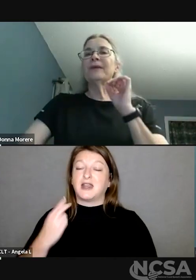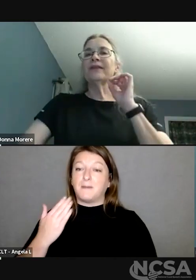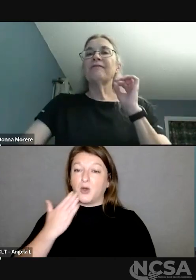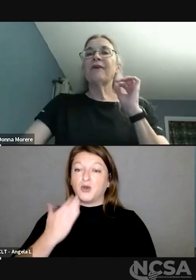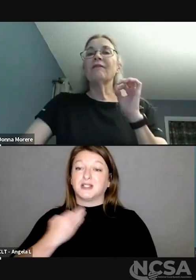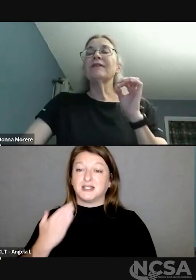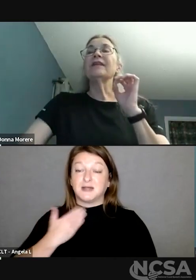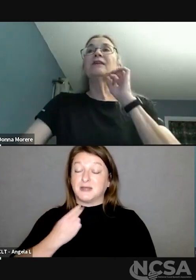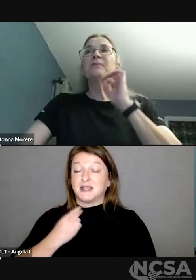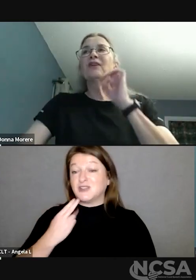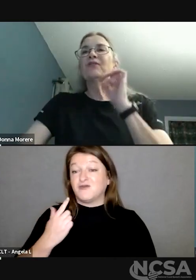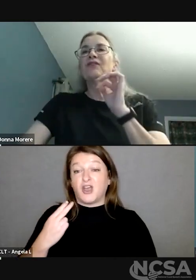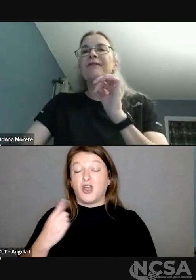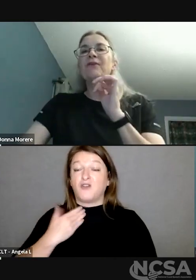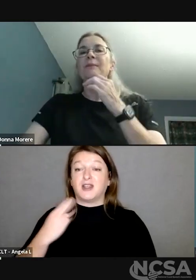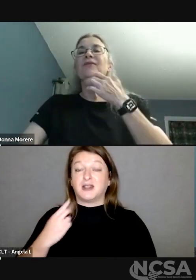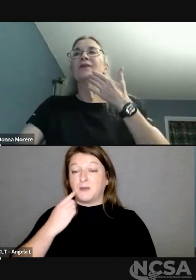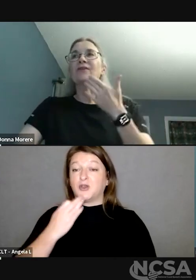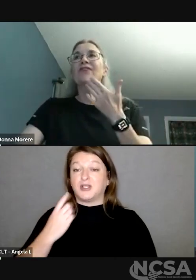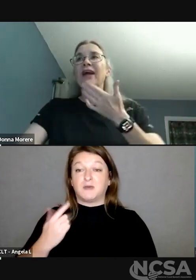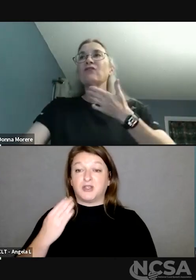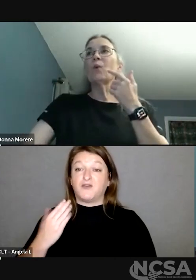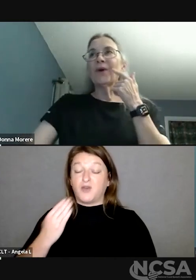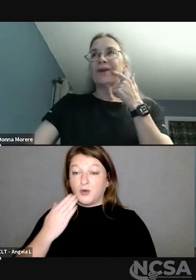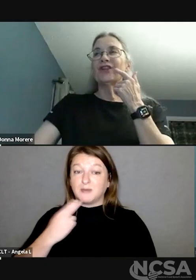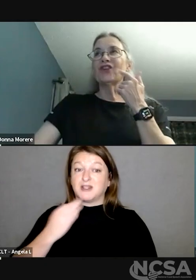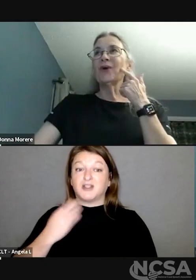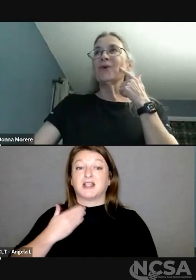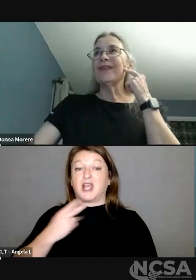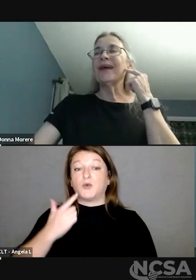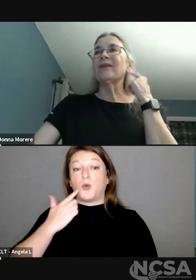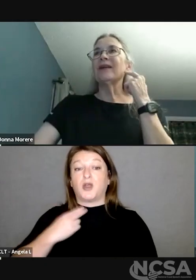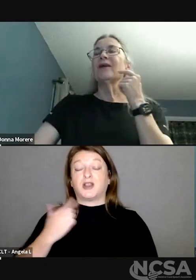is involved in the perception of phonemes. There's actual work that shows that